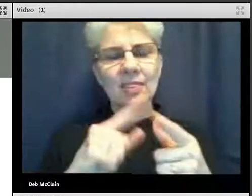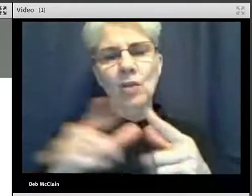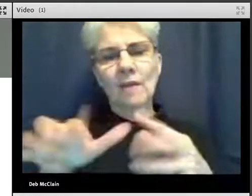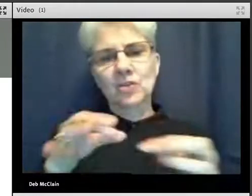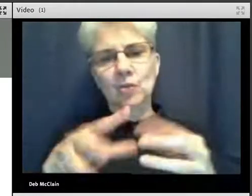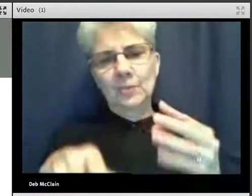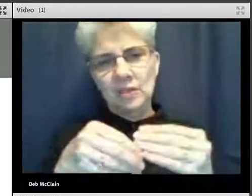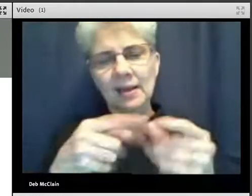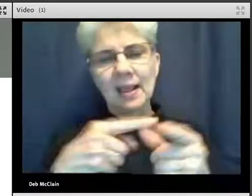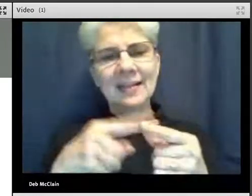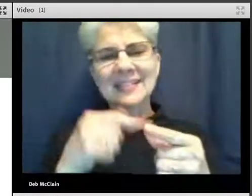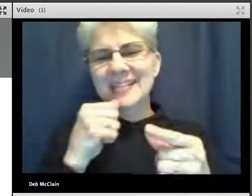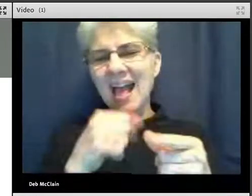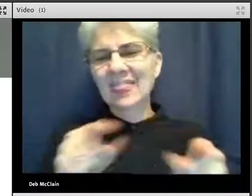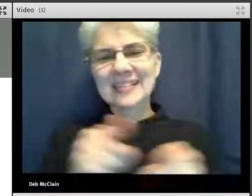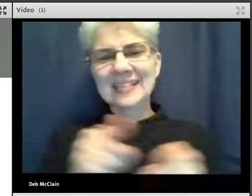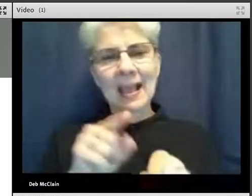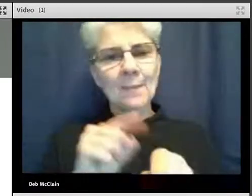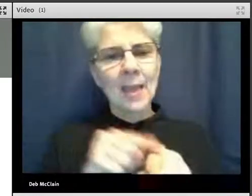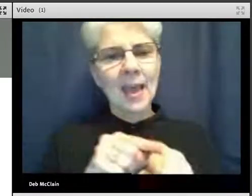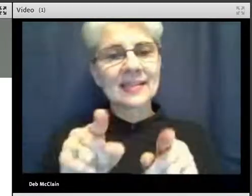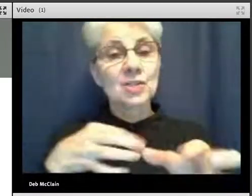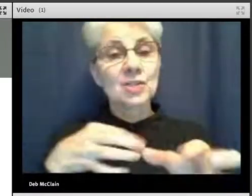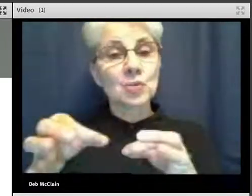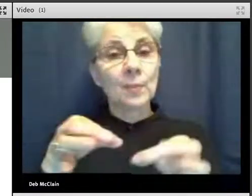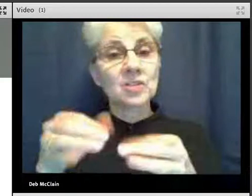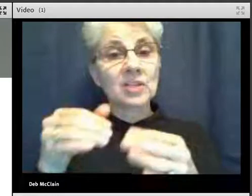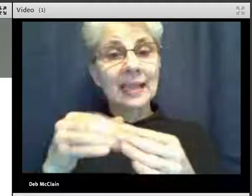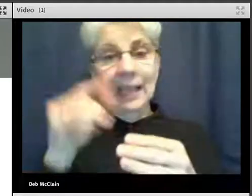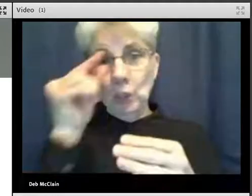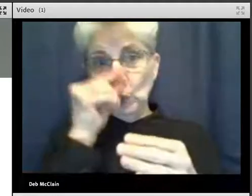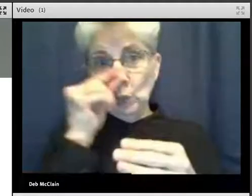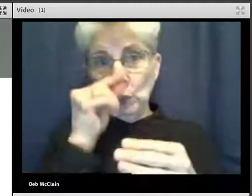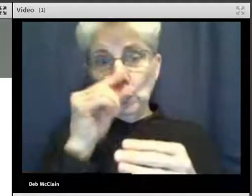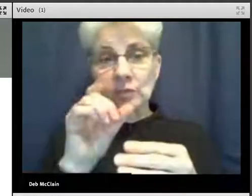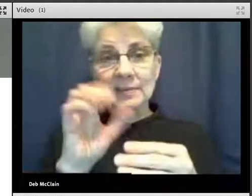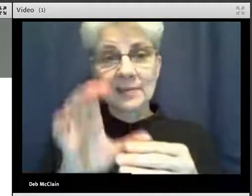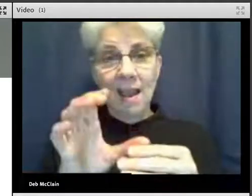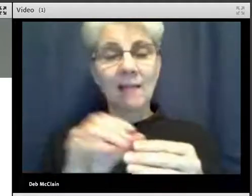and then you can have a description. The description is not the same thing as the description in Google Doc.